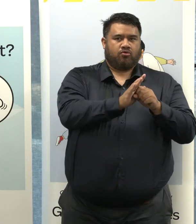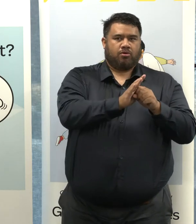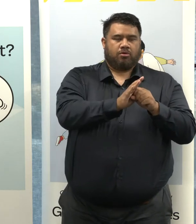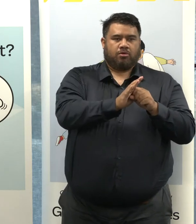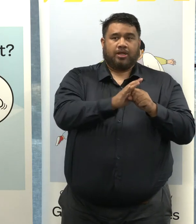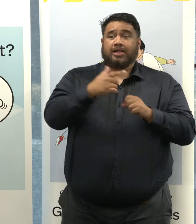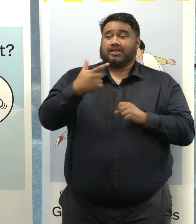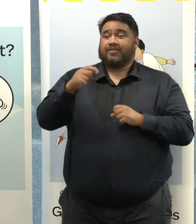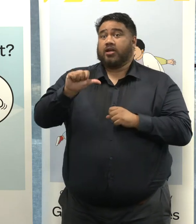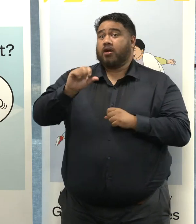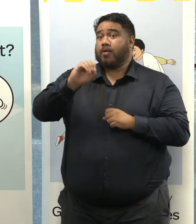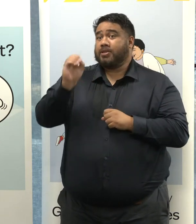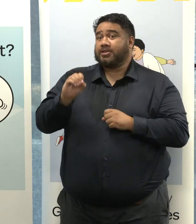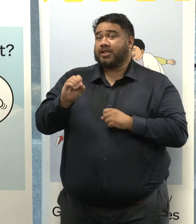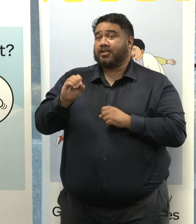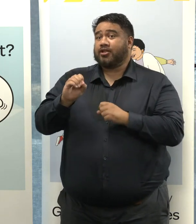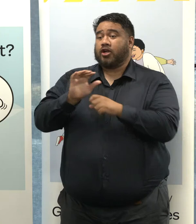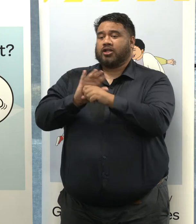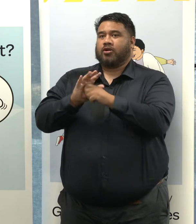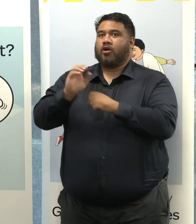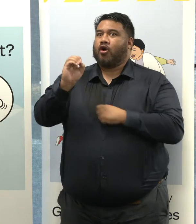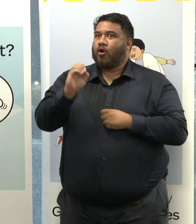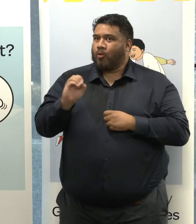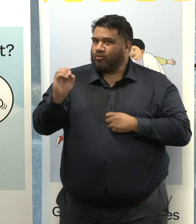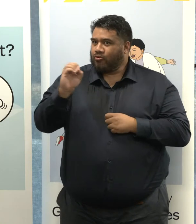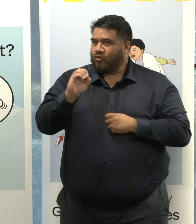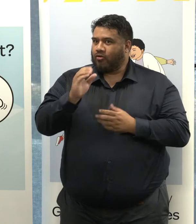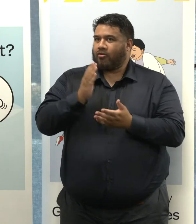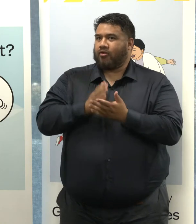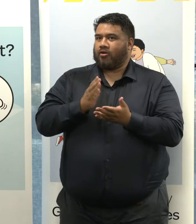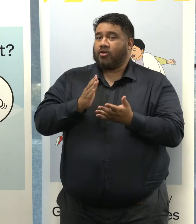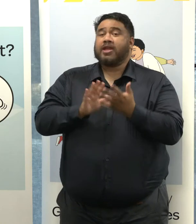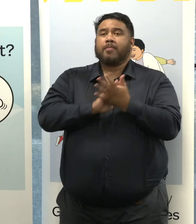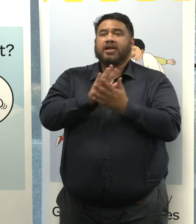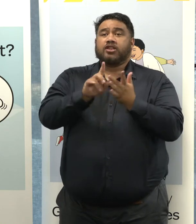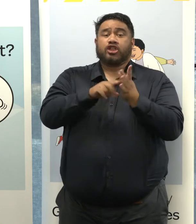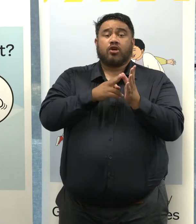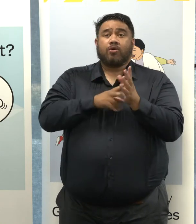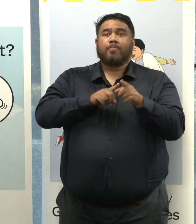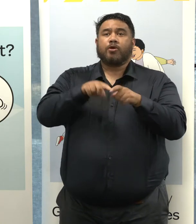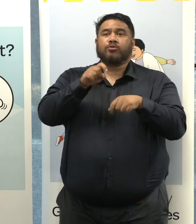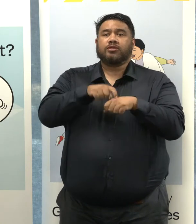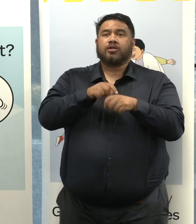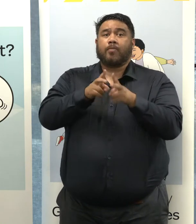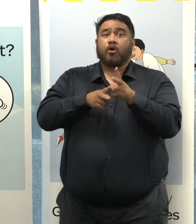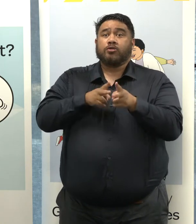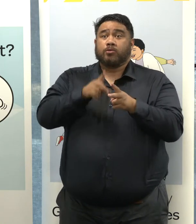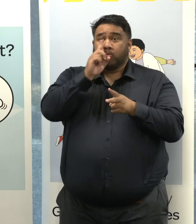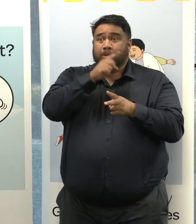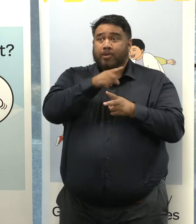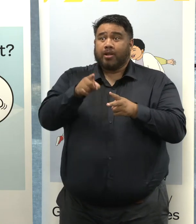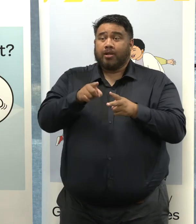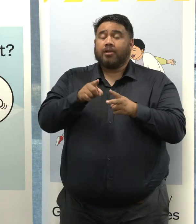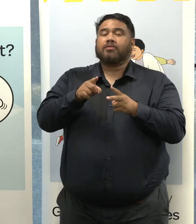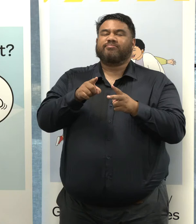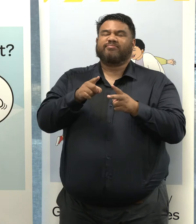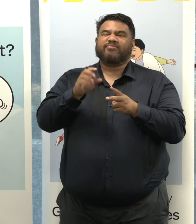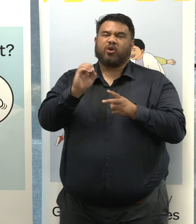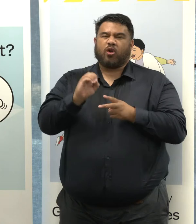variant. 79% were Omicron variant.